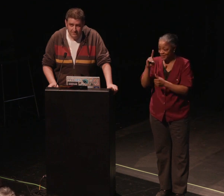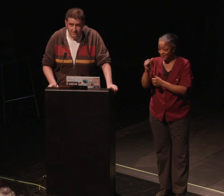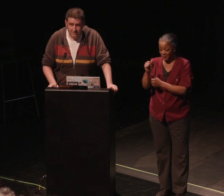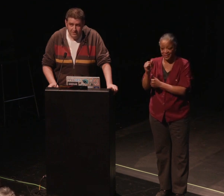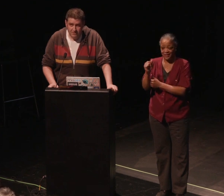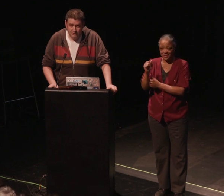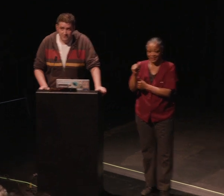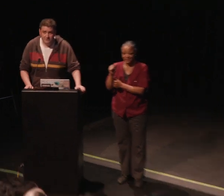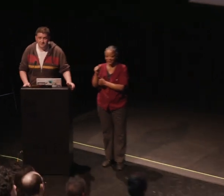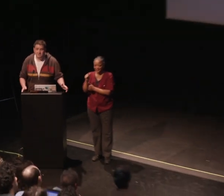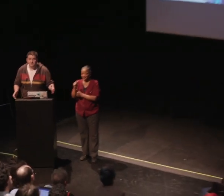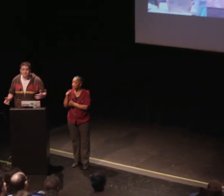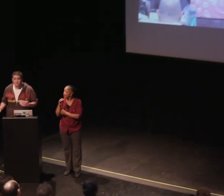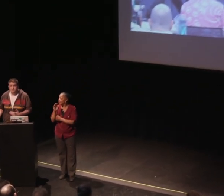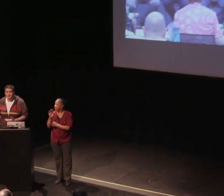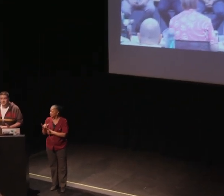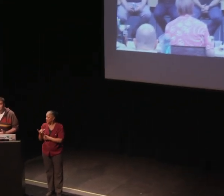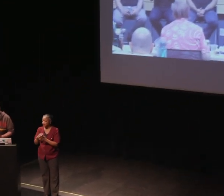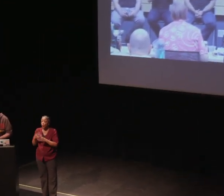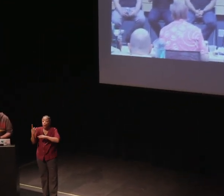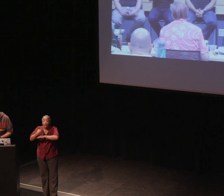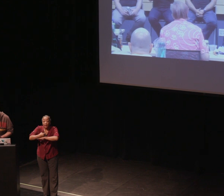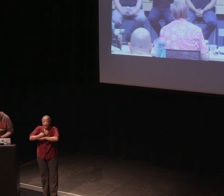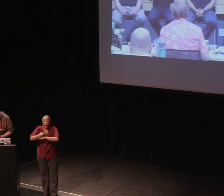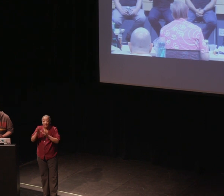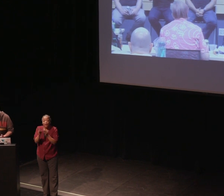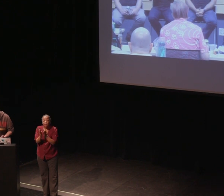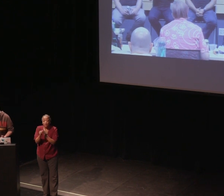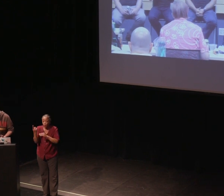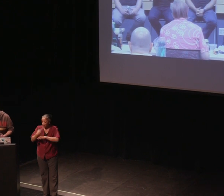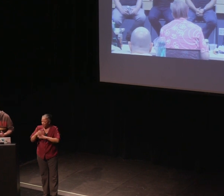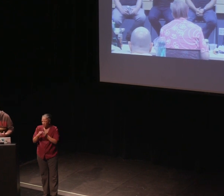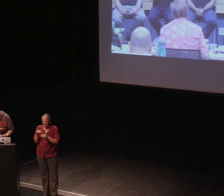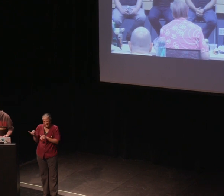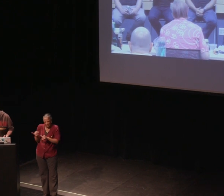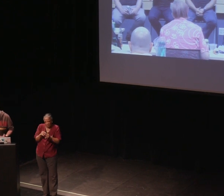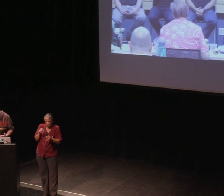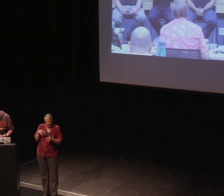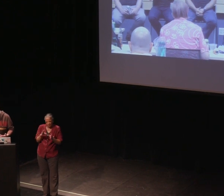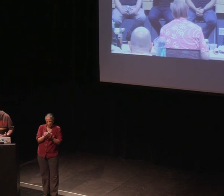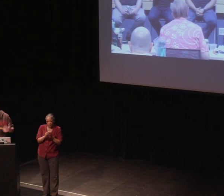which is essentially a one day conference similar to this about awareness raising, guest speakers.